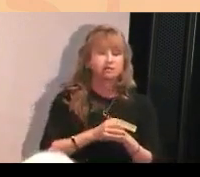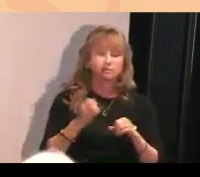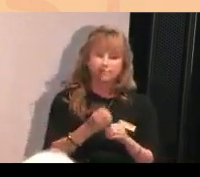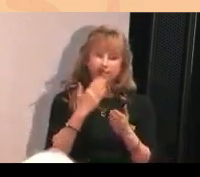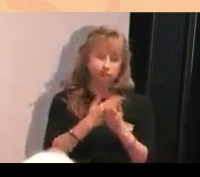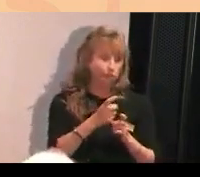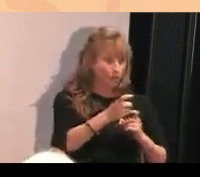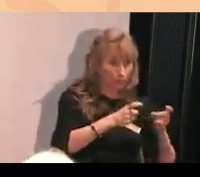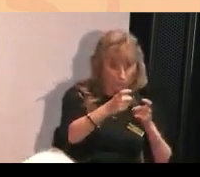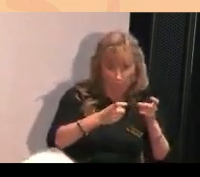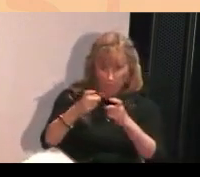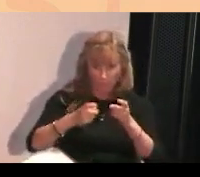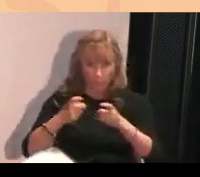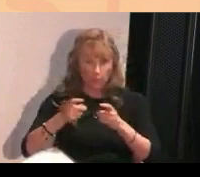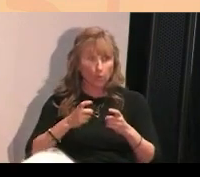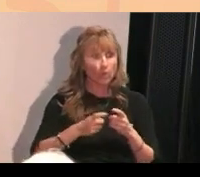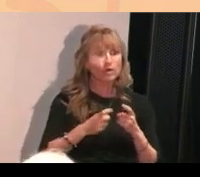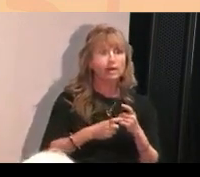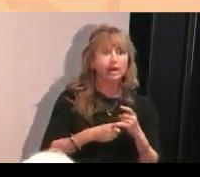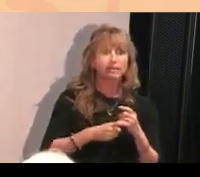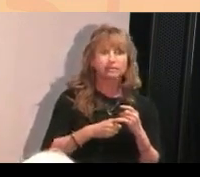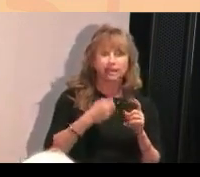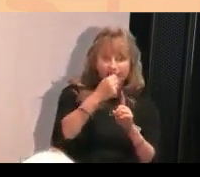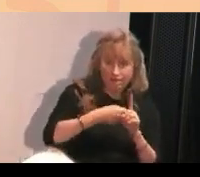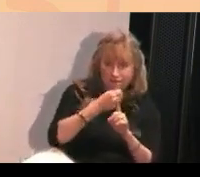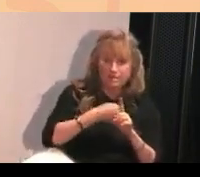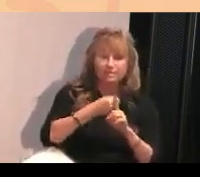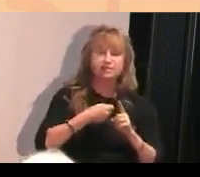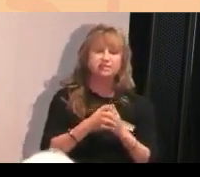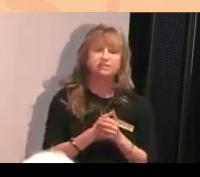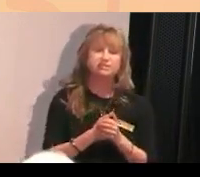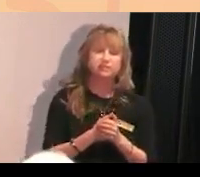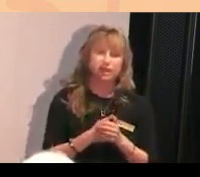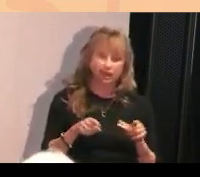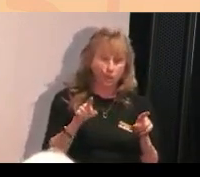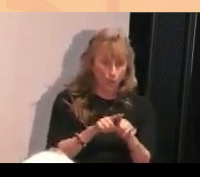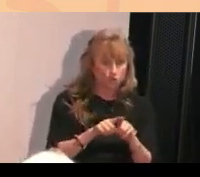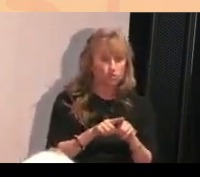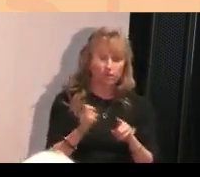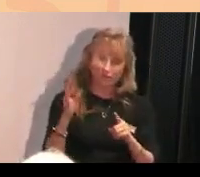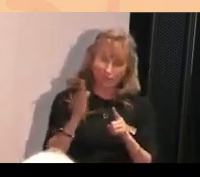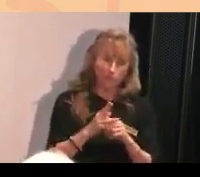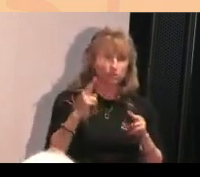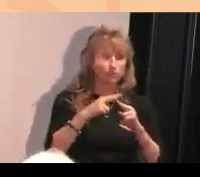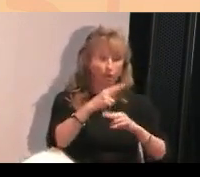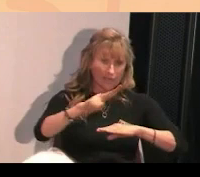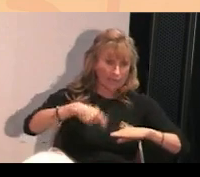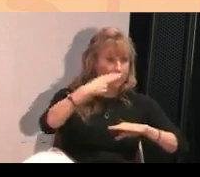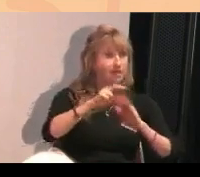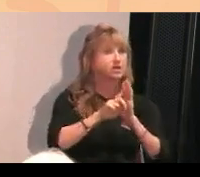existing advocacy activities and the importance of a national platform for First Nation artists and